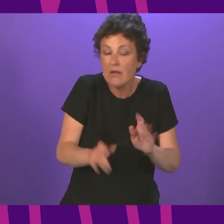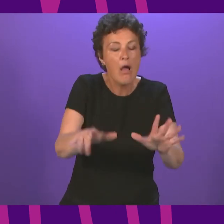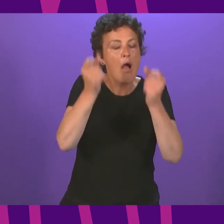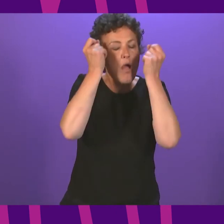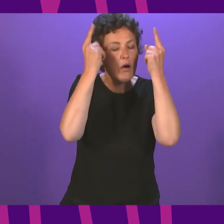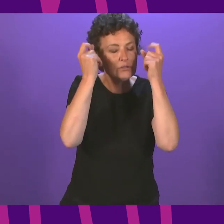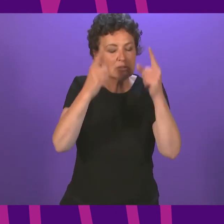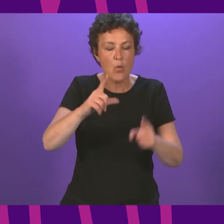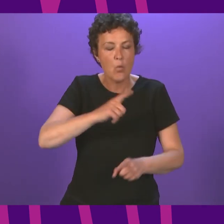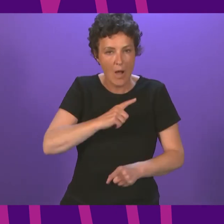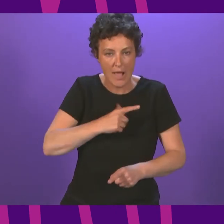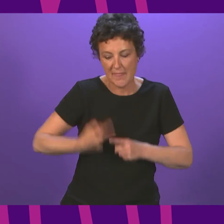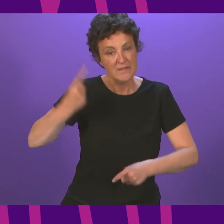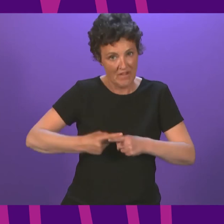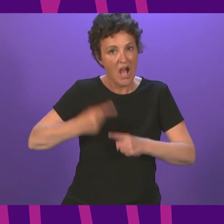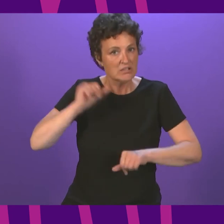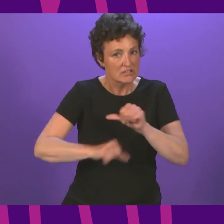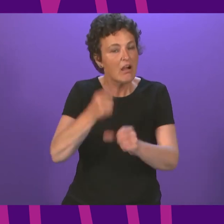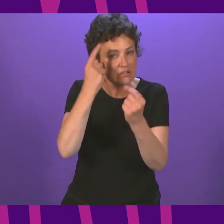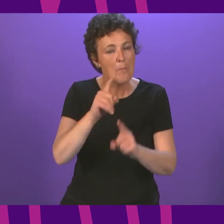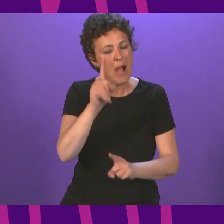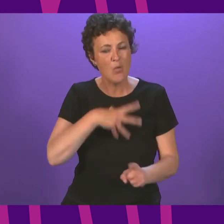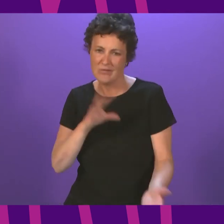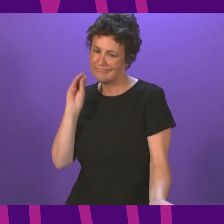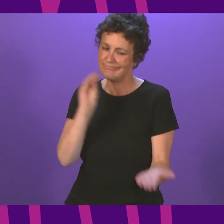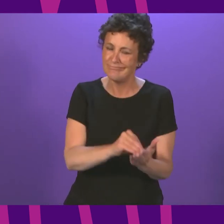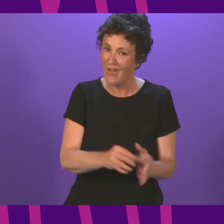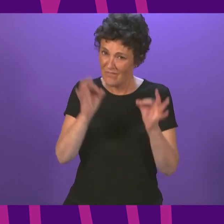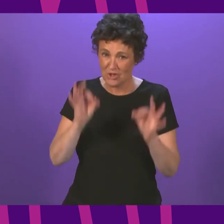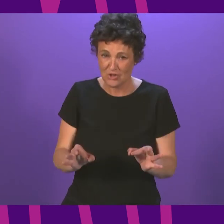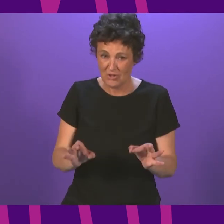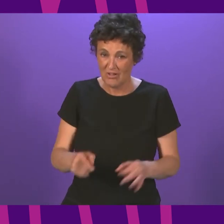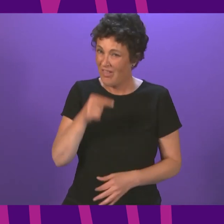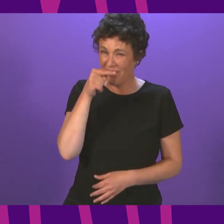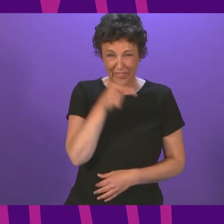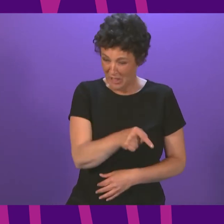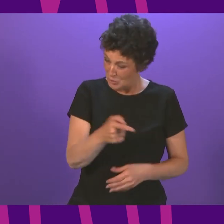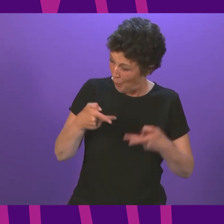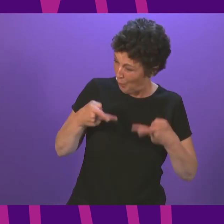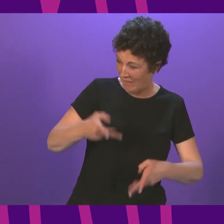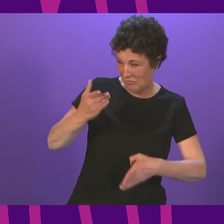the reasons for relative speed, I put on record that I find this way of working not as supportive